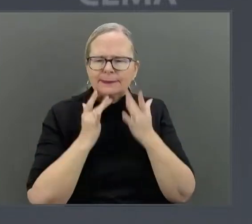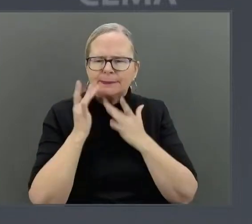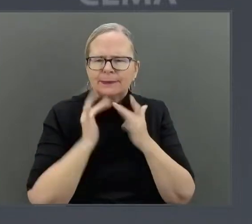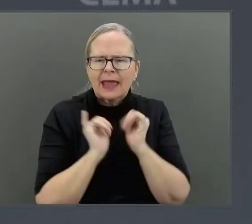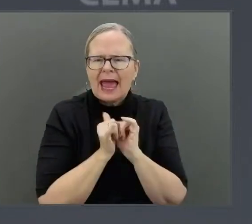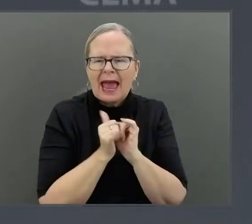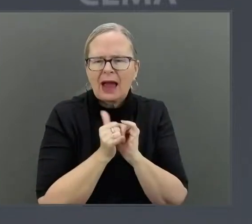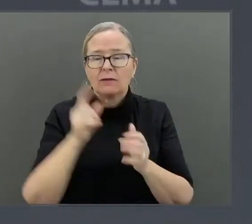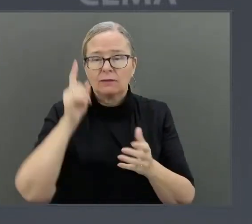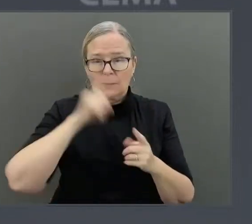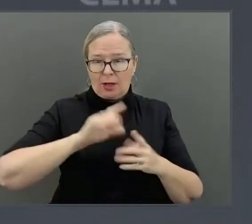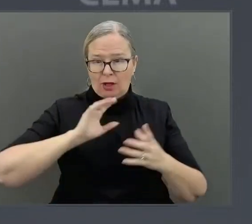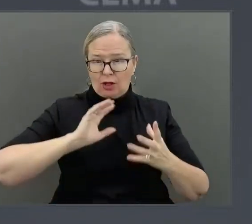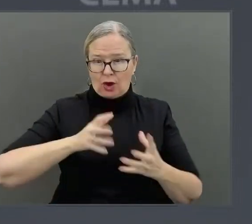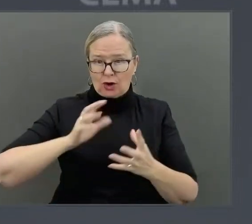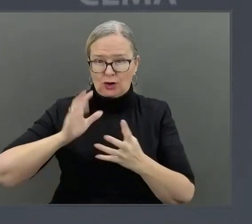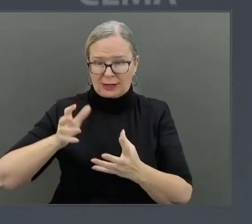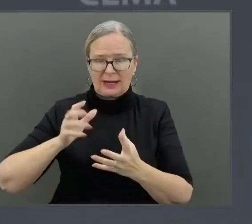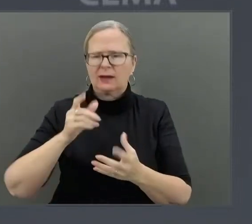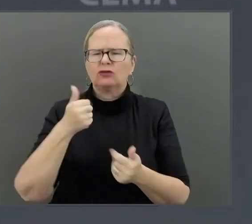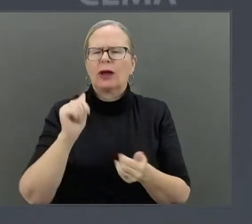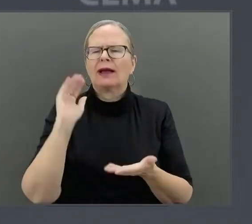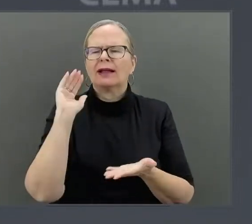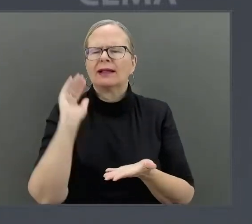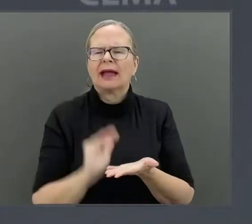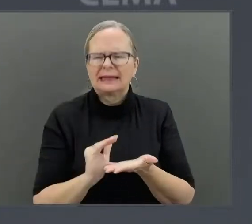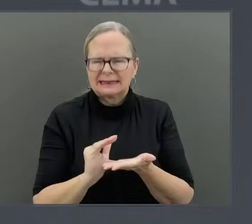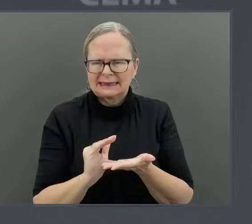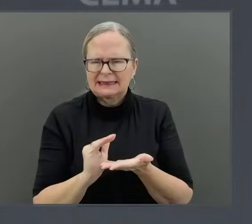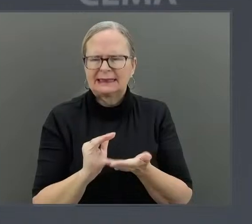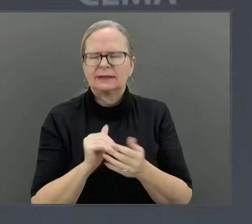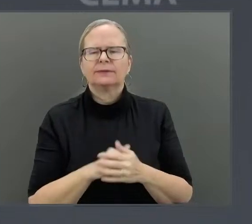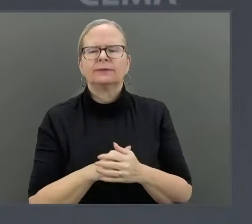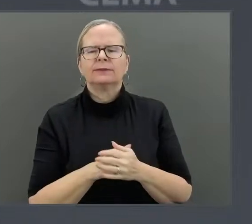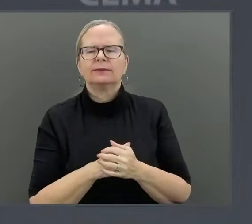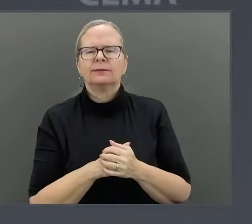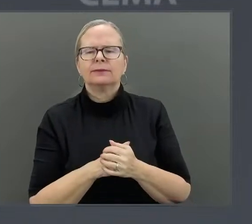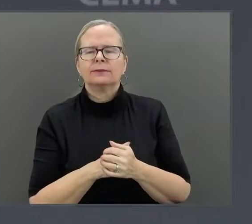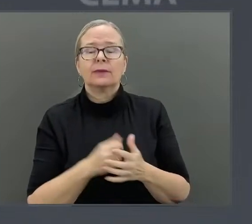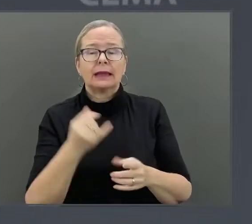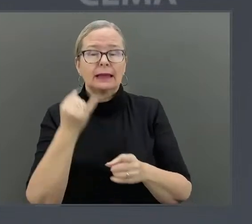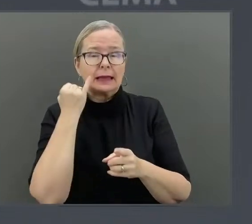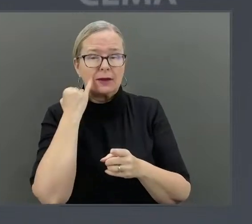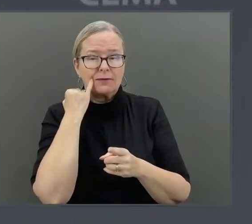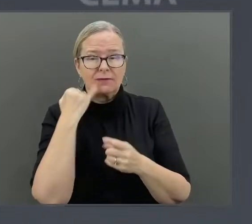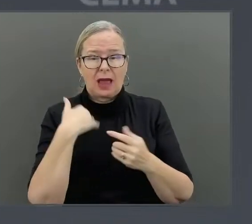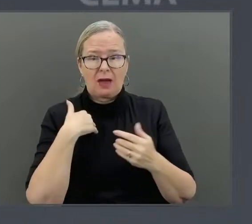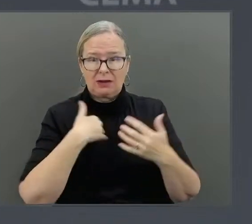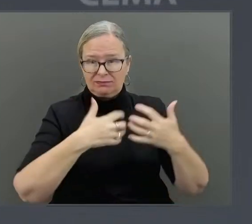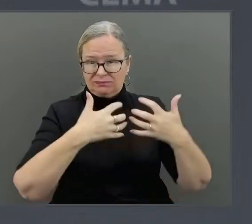switch the appliance setting to an Eco setting if you have one turn off the your water softener